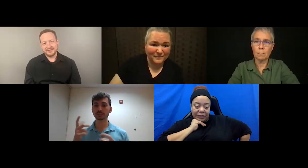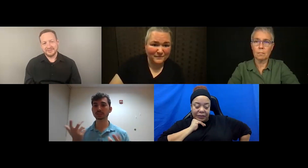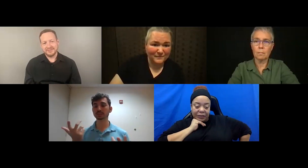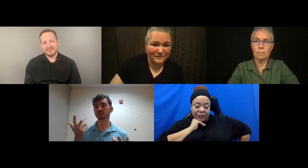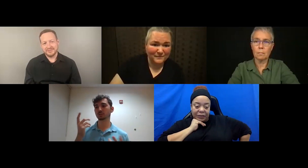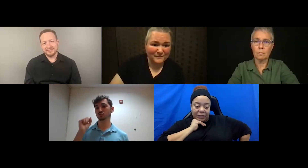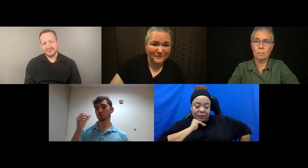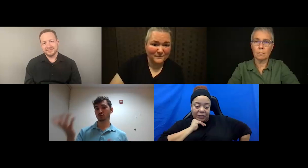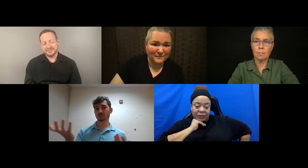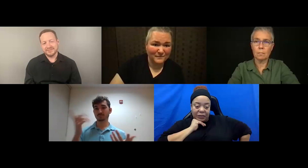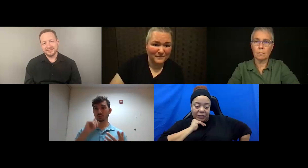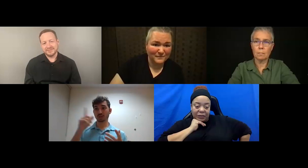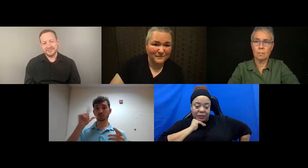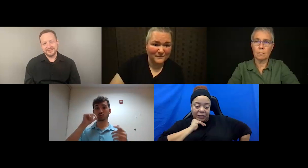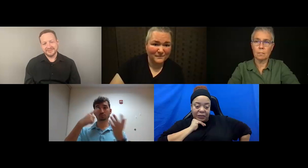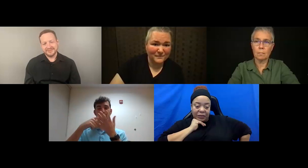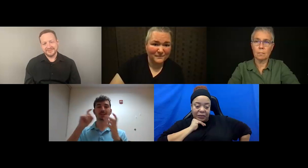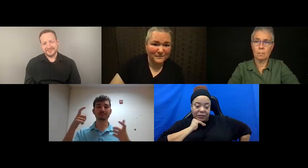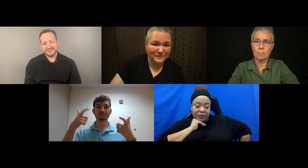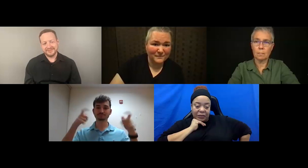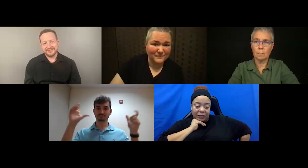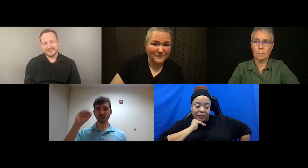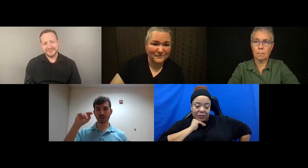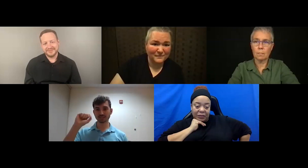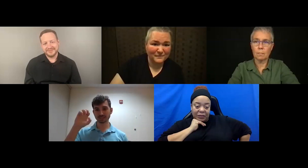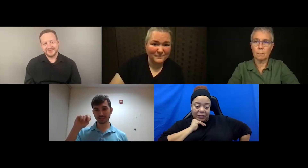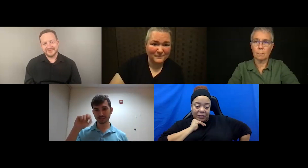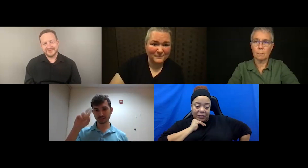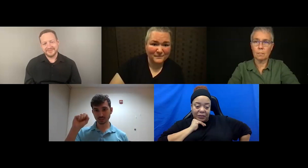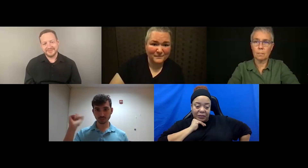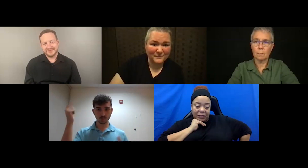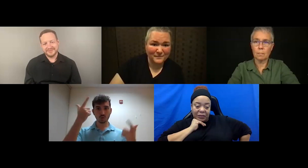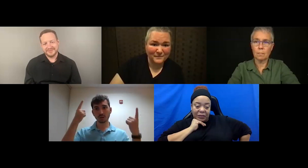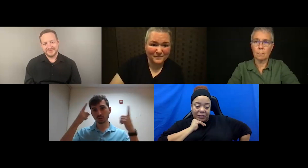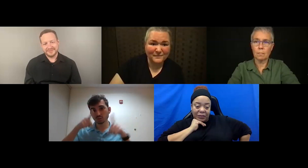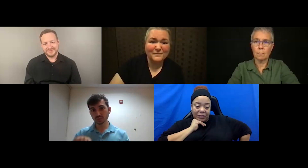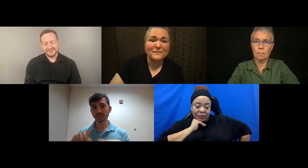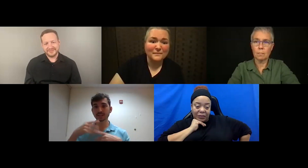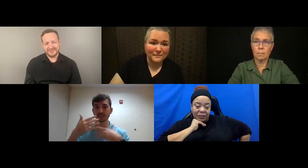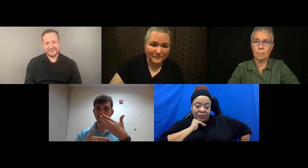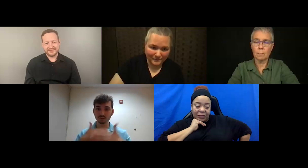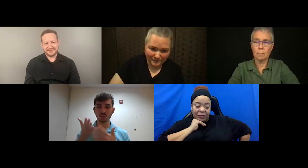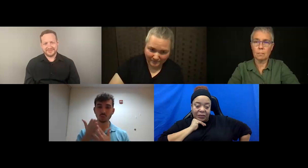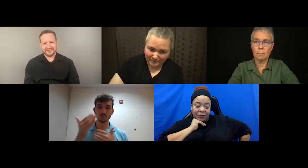the future potential issues that we can address. We need to generate a large consensus